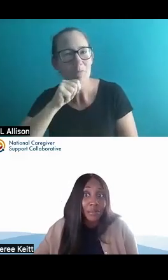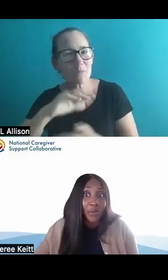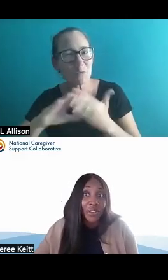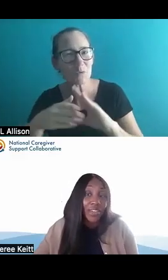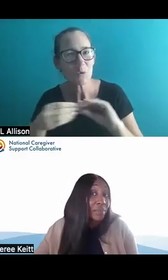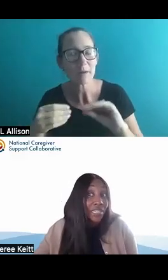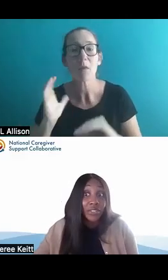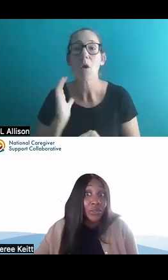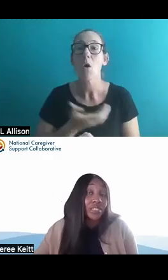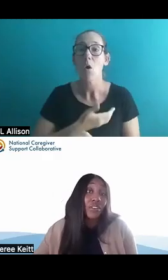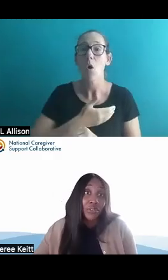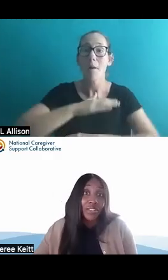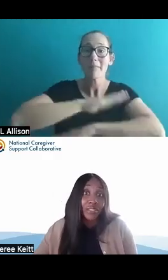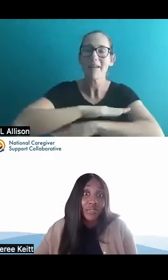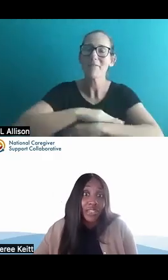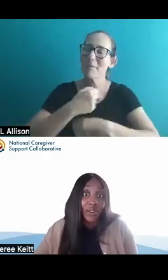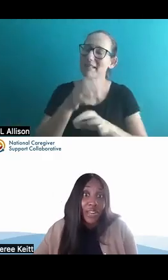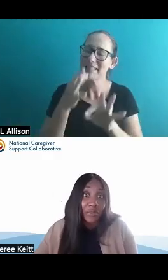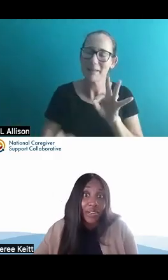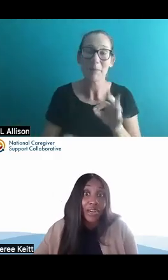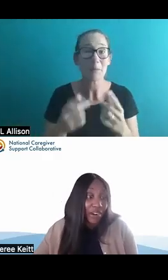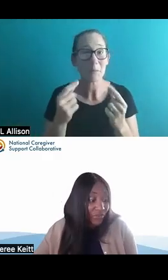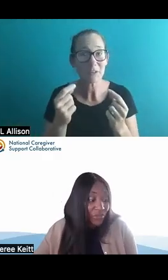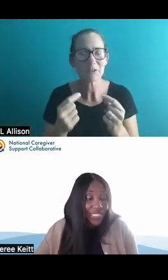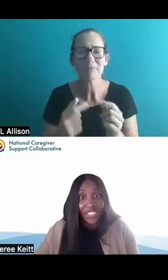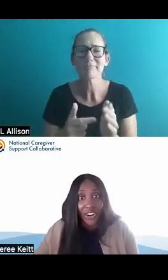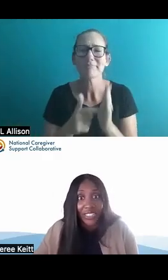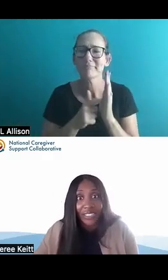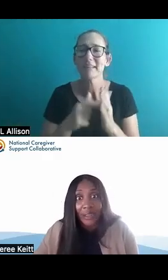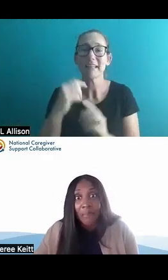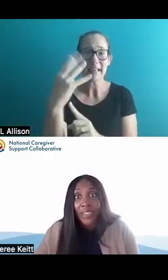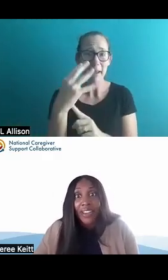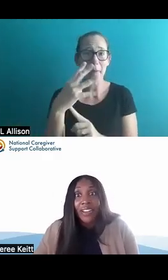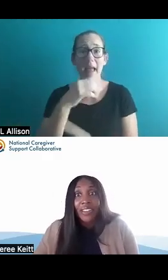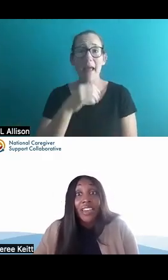simple -- anyone can do this, all you need is a video camera and a microphone to get started.